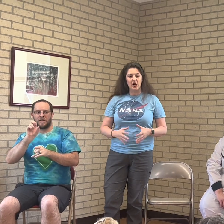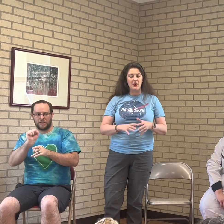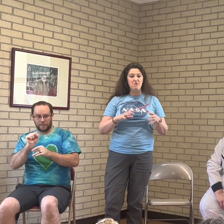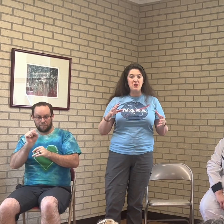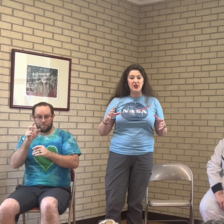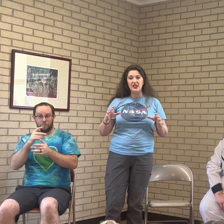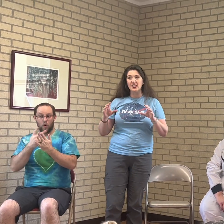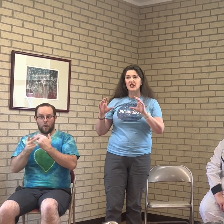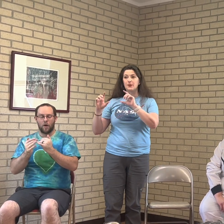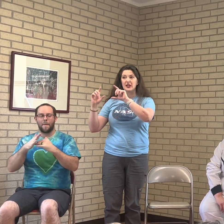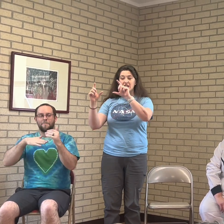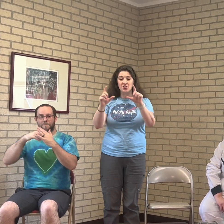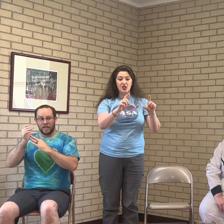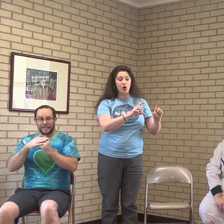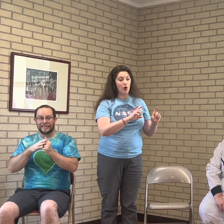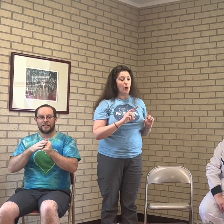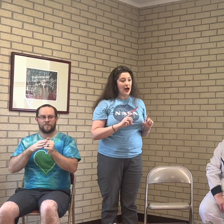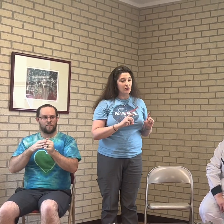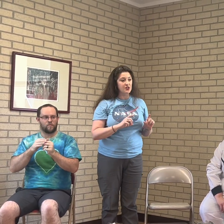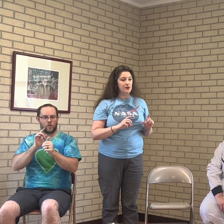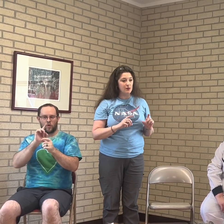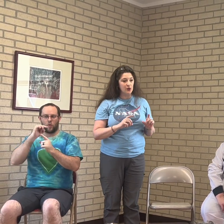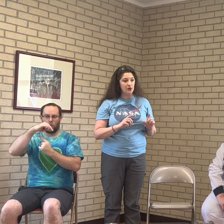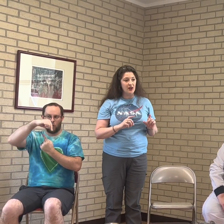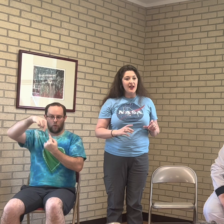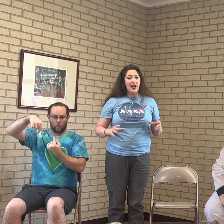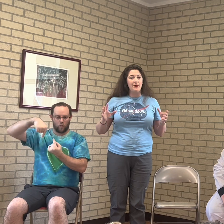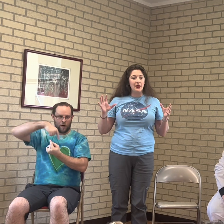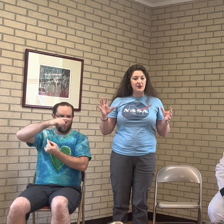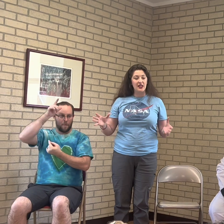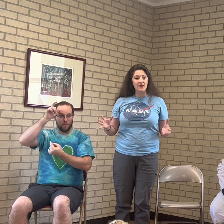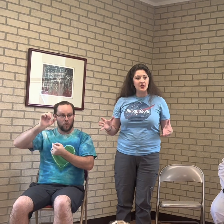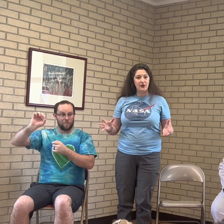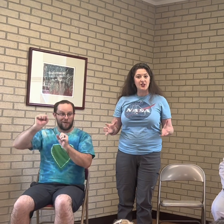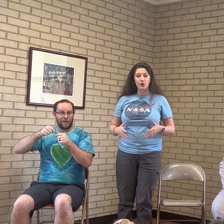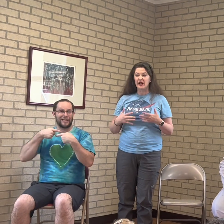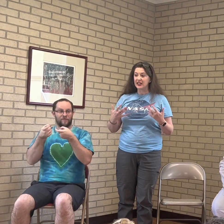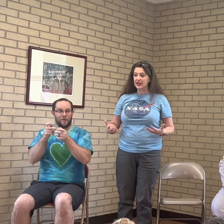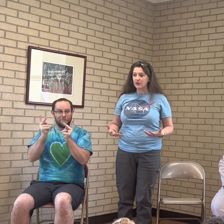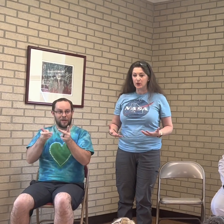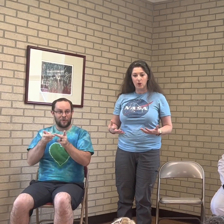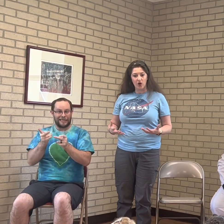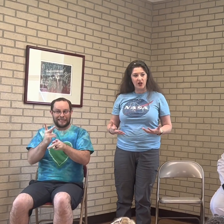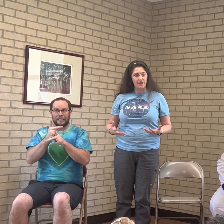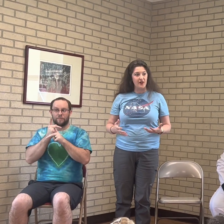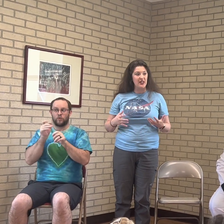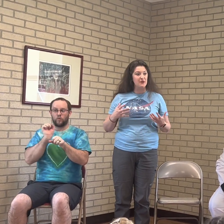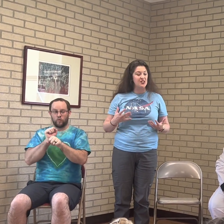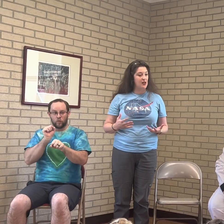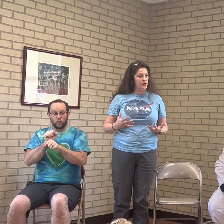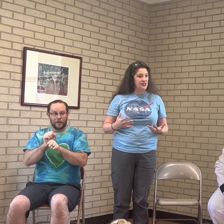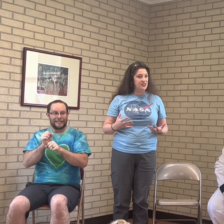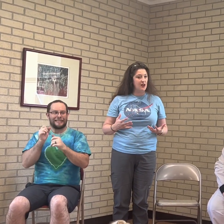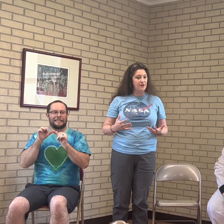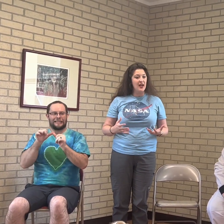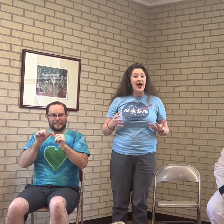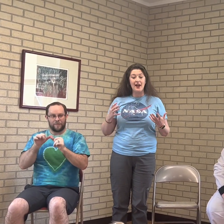We're going to be building a space station that's gonna go around the moon and be able to give us a place where we can keep doing work up there and keep discovering stuff and